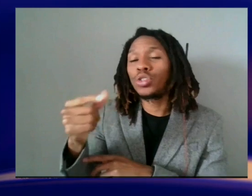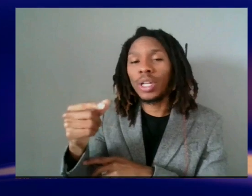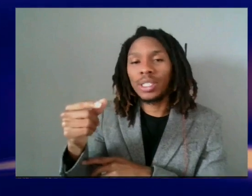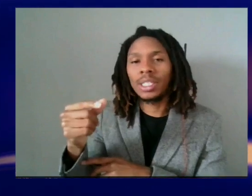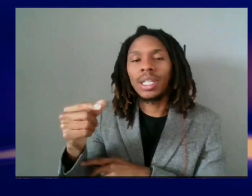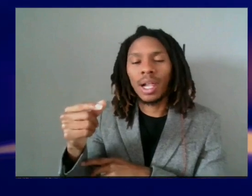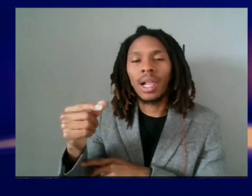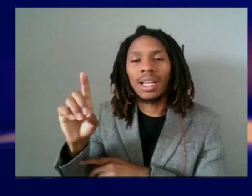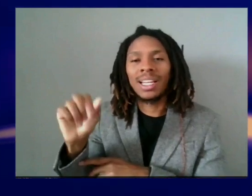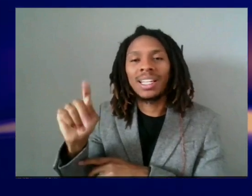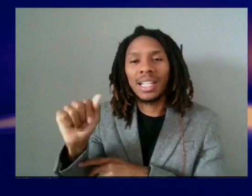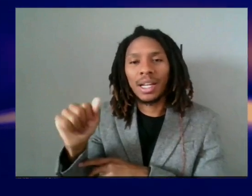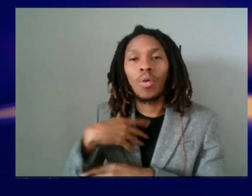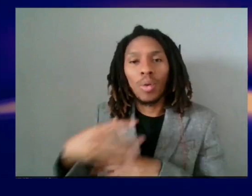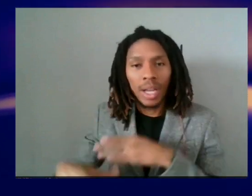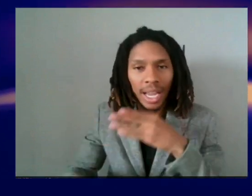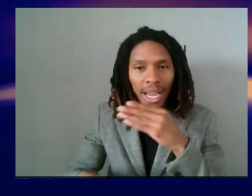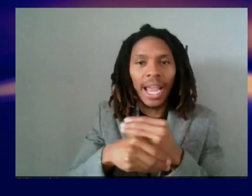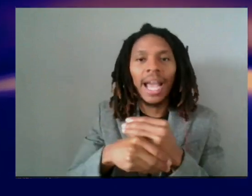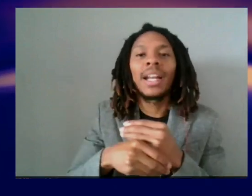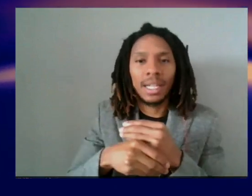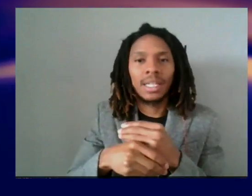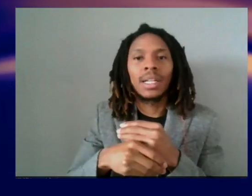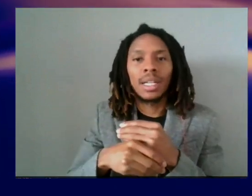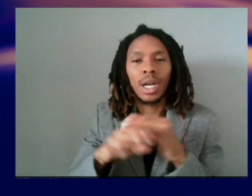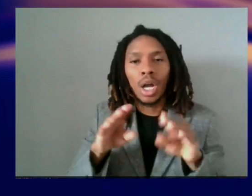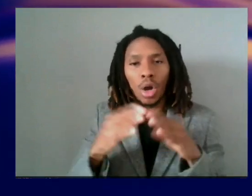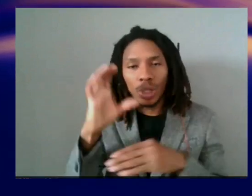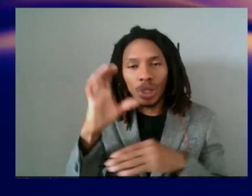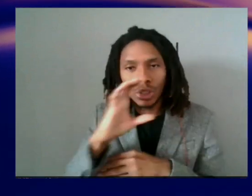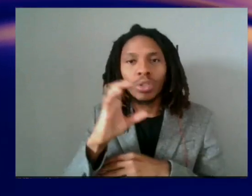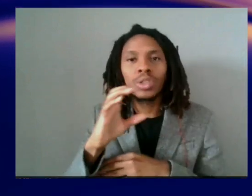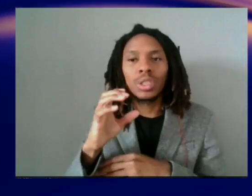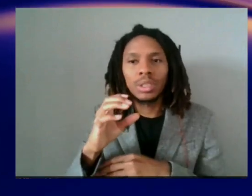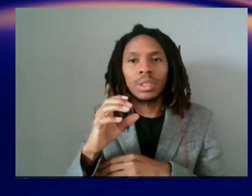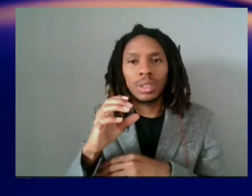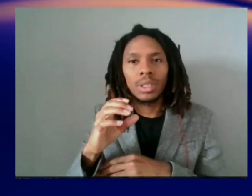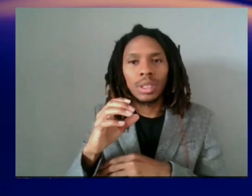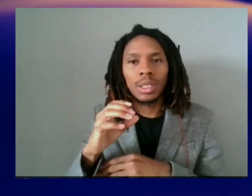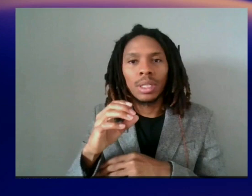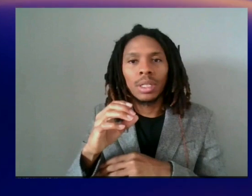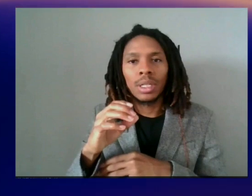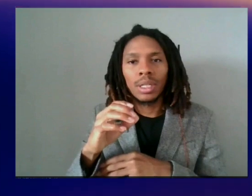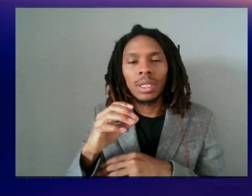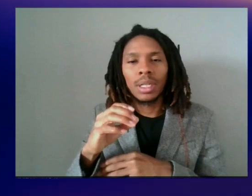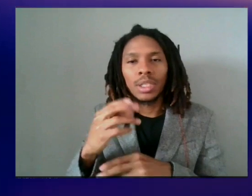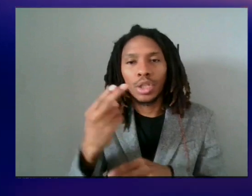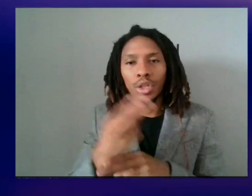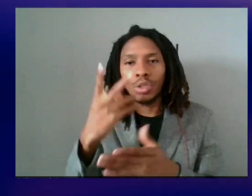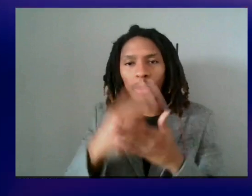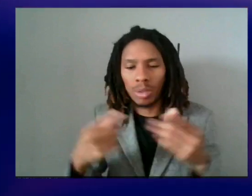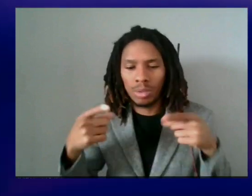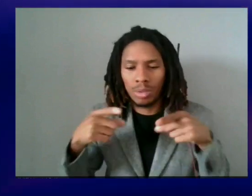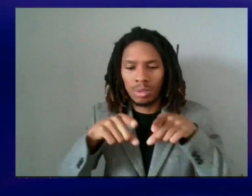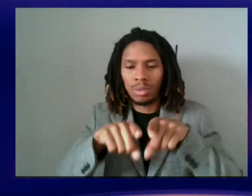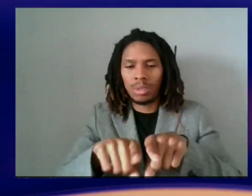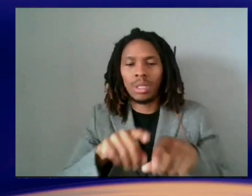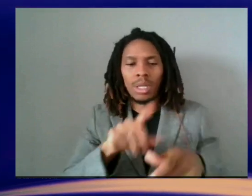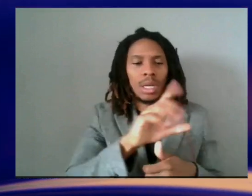with distributed tracing capabilities to use both in conjunction to both trace data and log data together